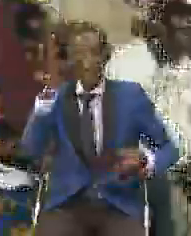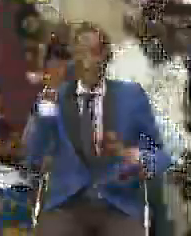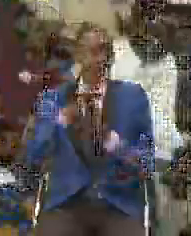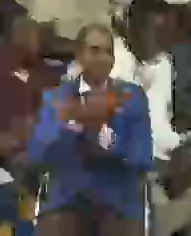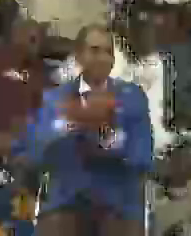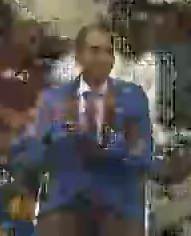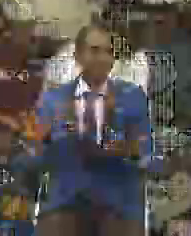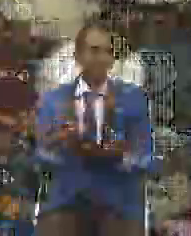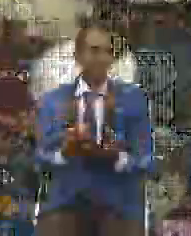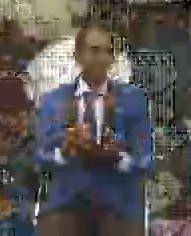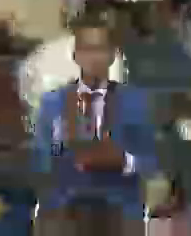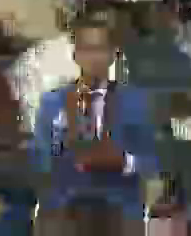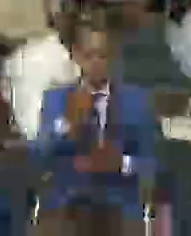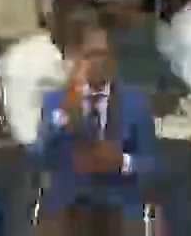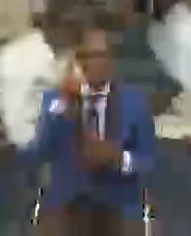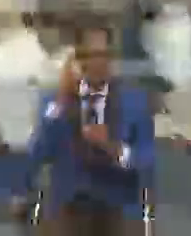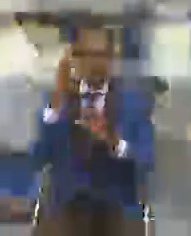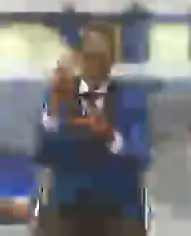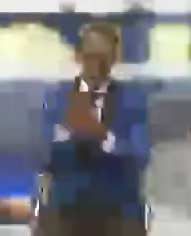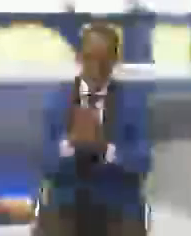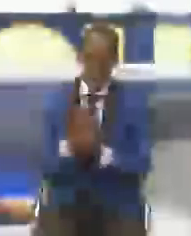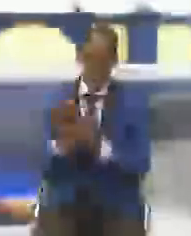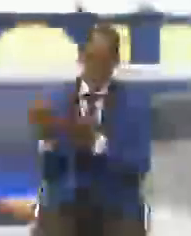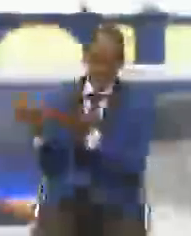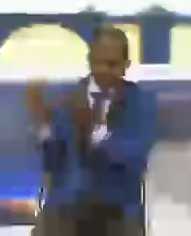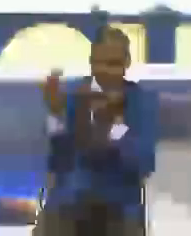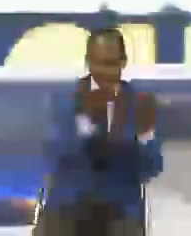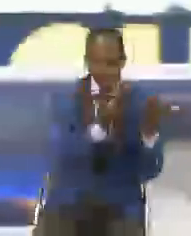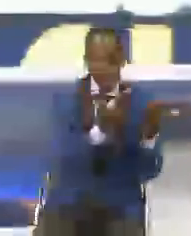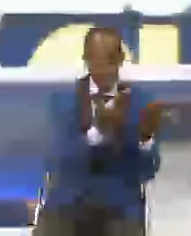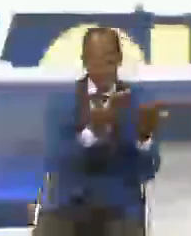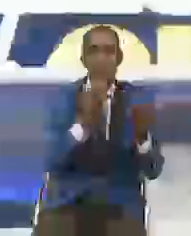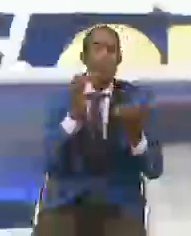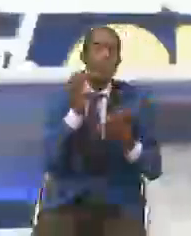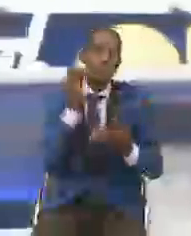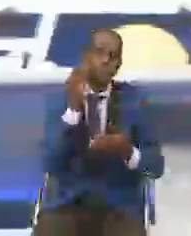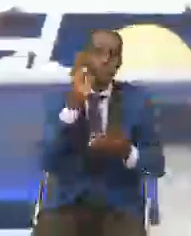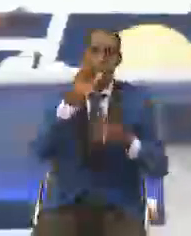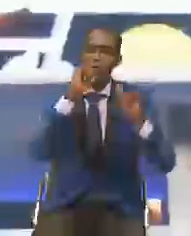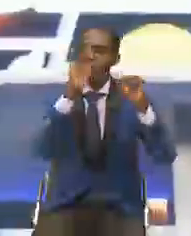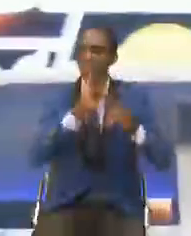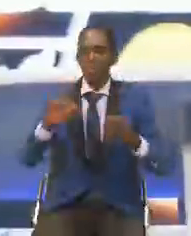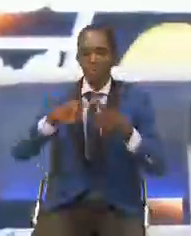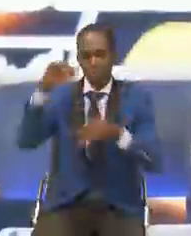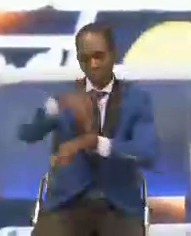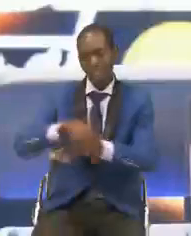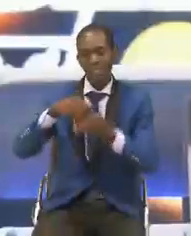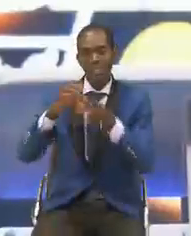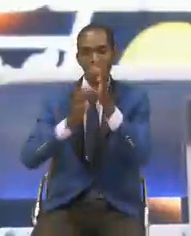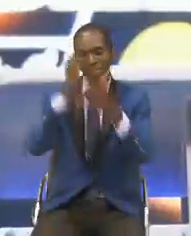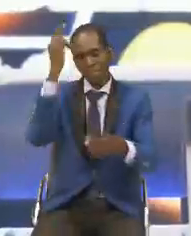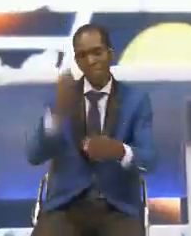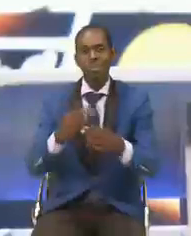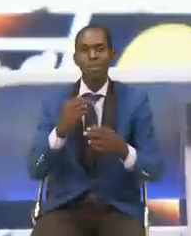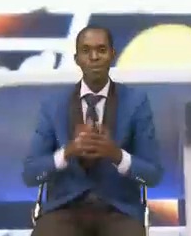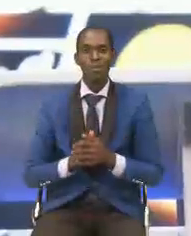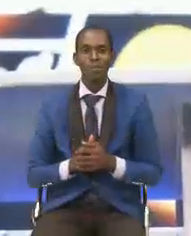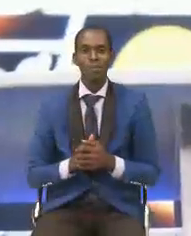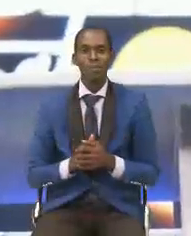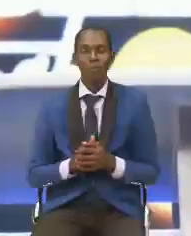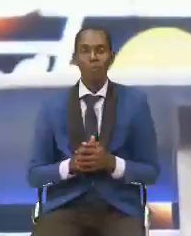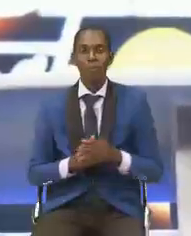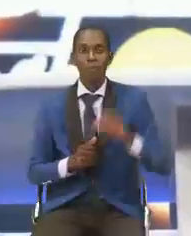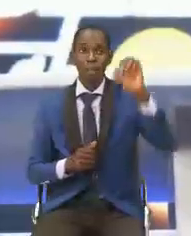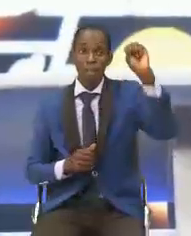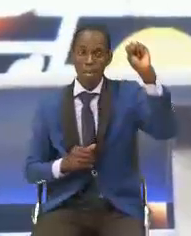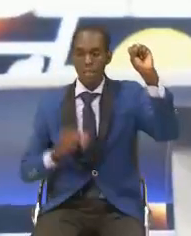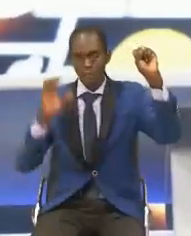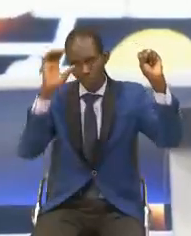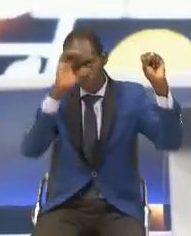his leprosy was clenched you will catch carry take away your blessing tonight in jesus name